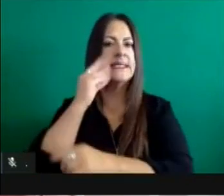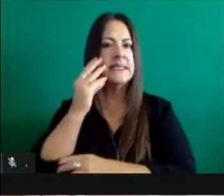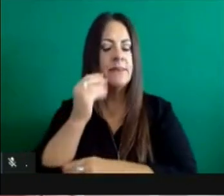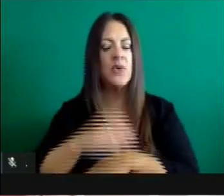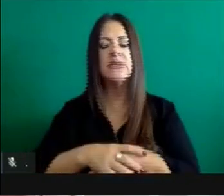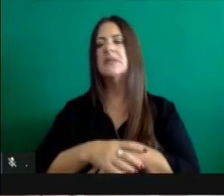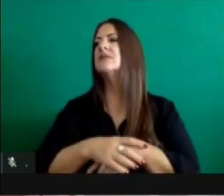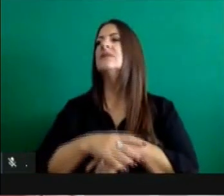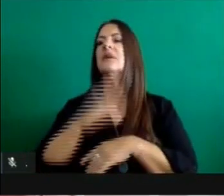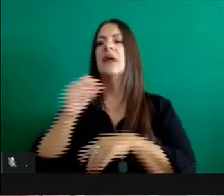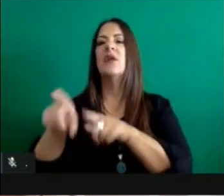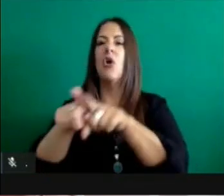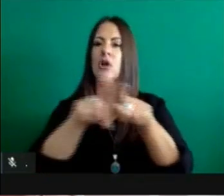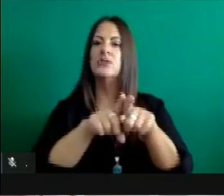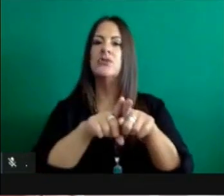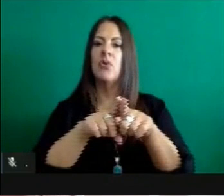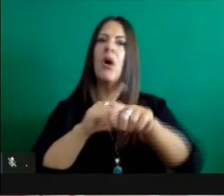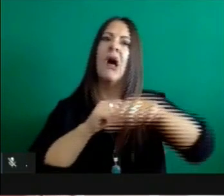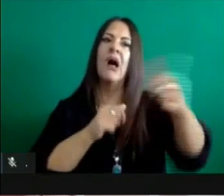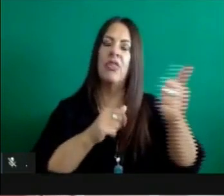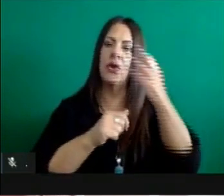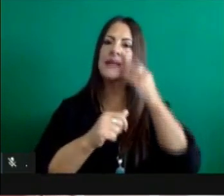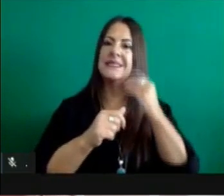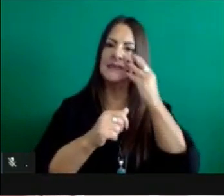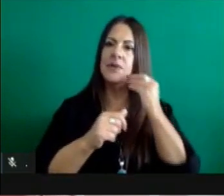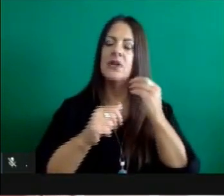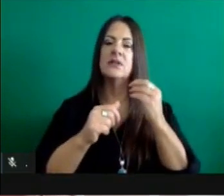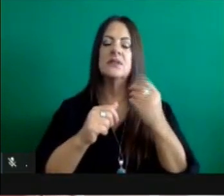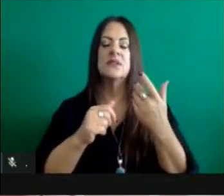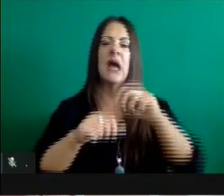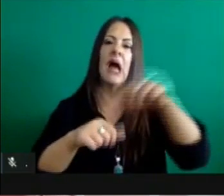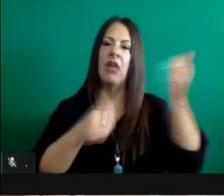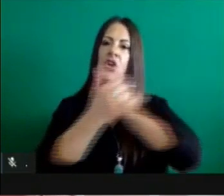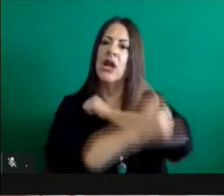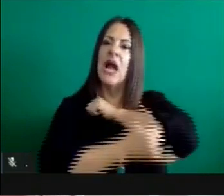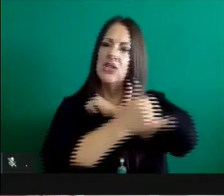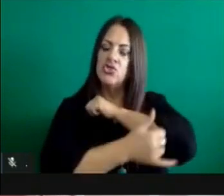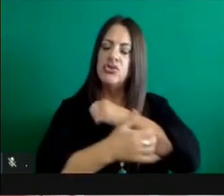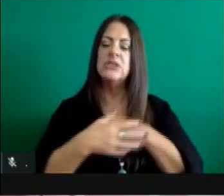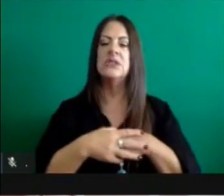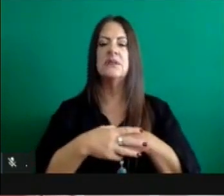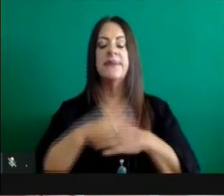FROM. PART OF OUR STAY-AT-HOME ORDER